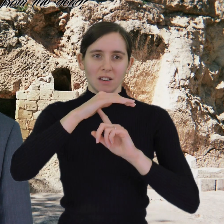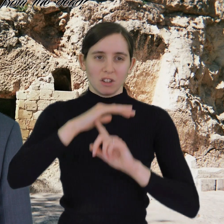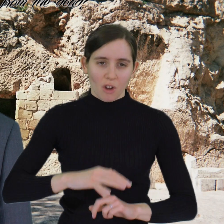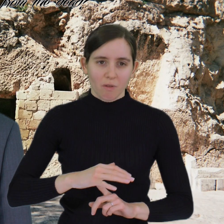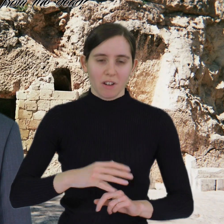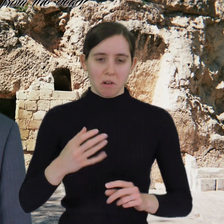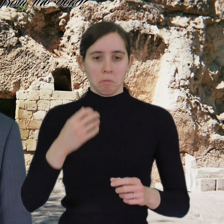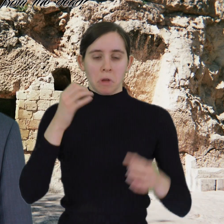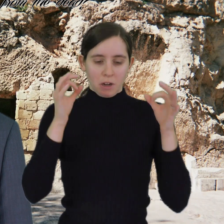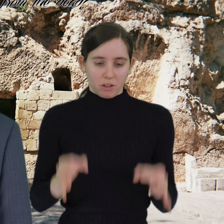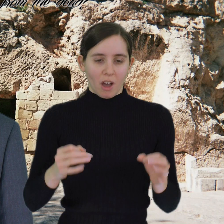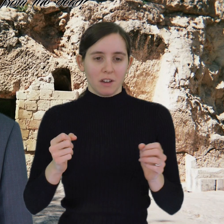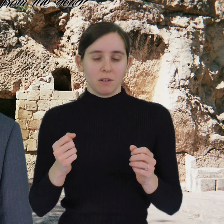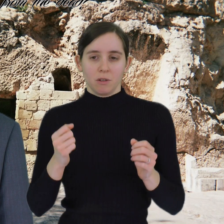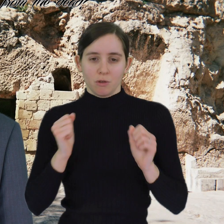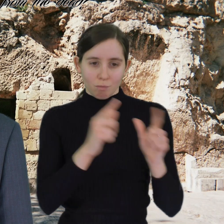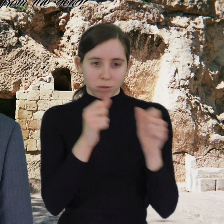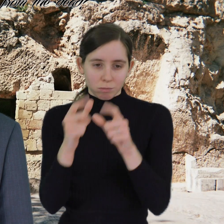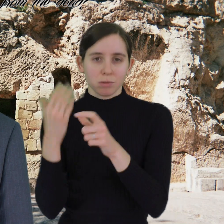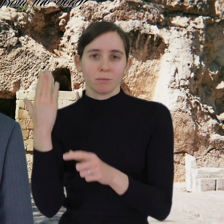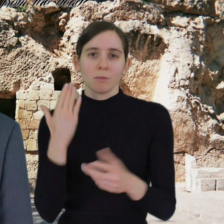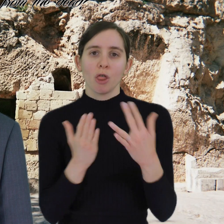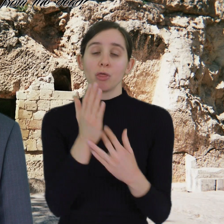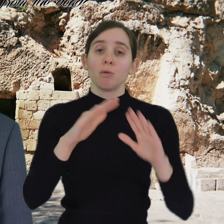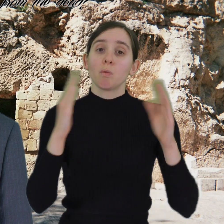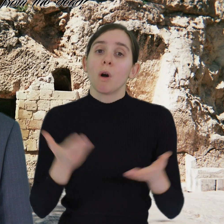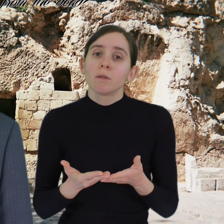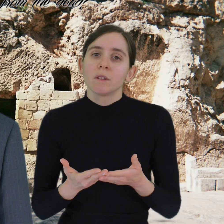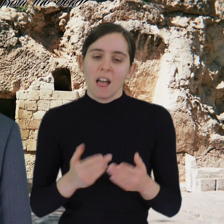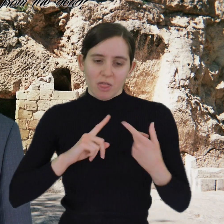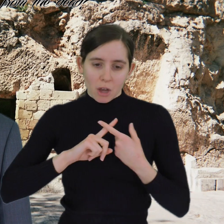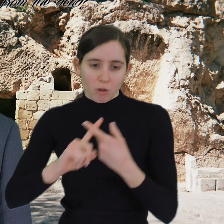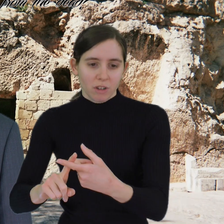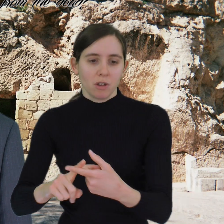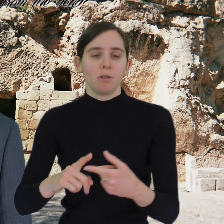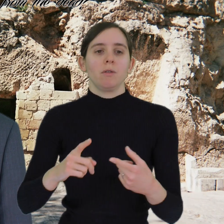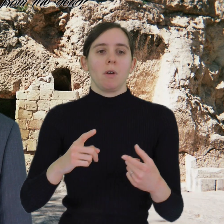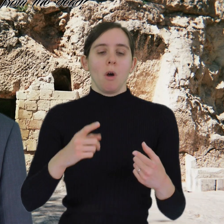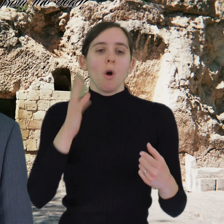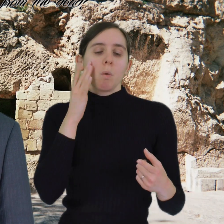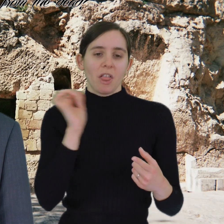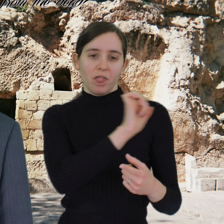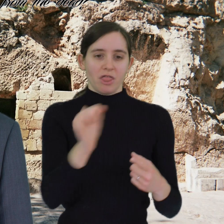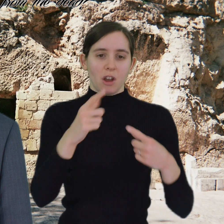They continued even when their only choice was to renounce their message and admit it was a lie,